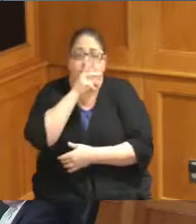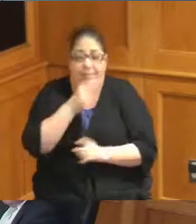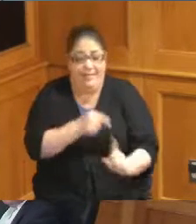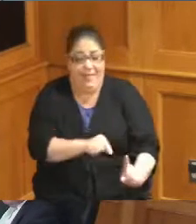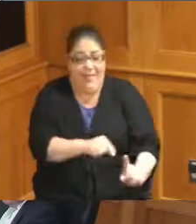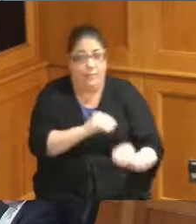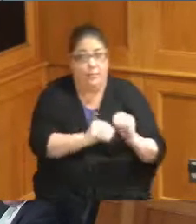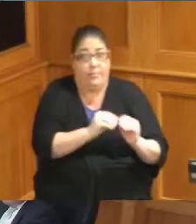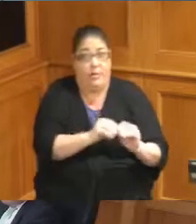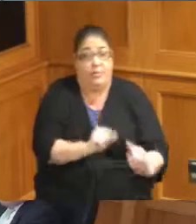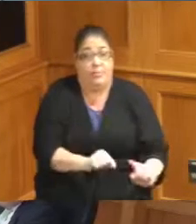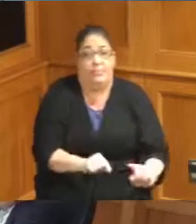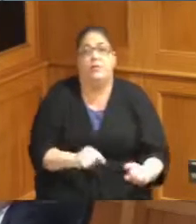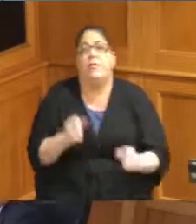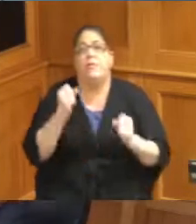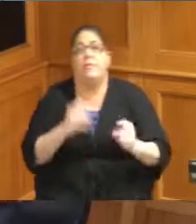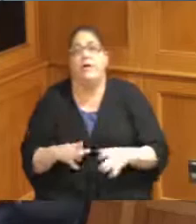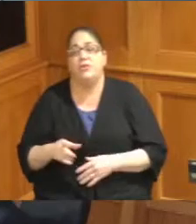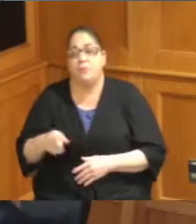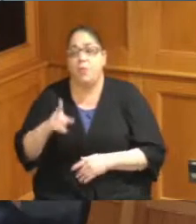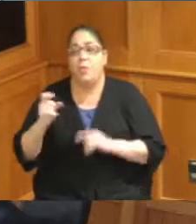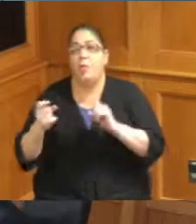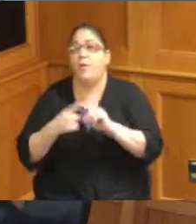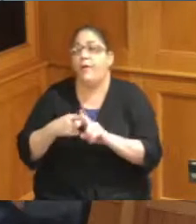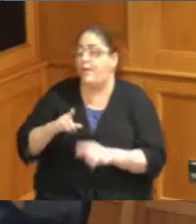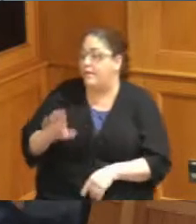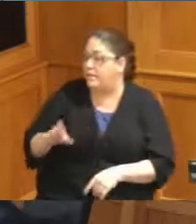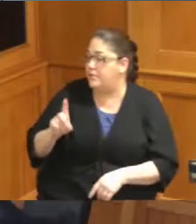think that would be invoiced as the service actually happened so I think